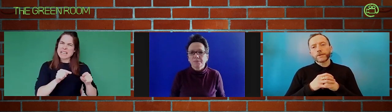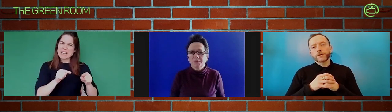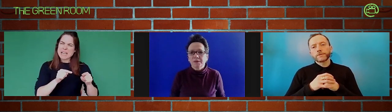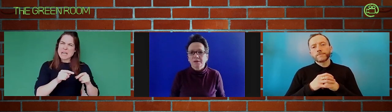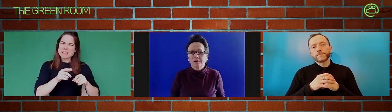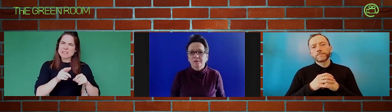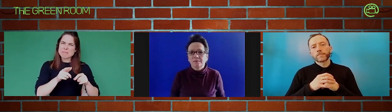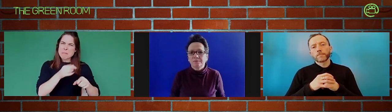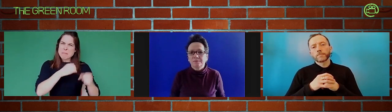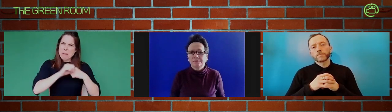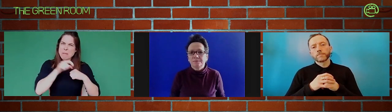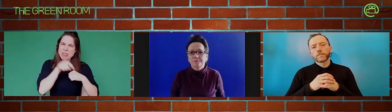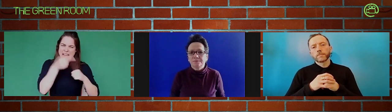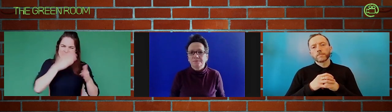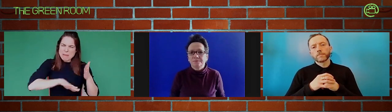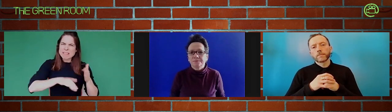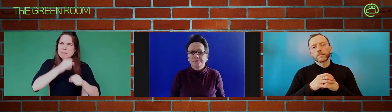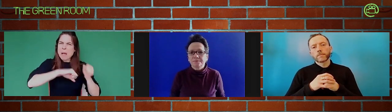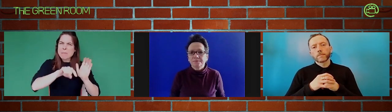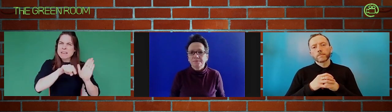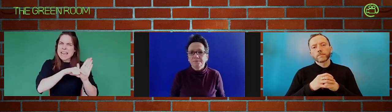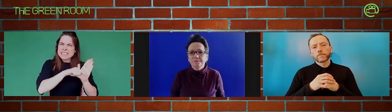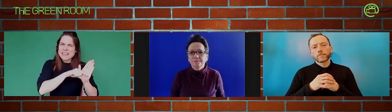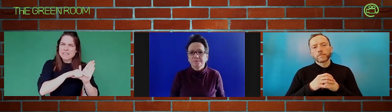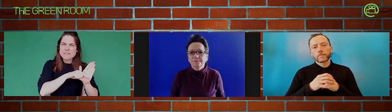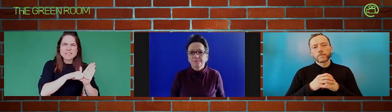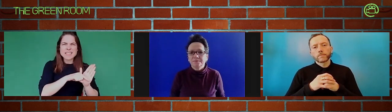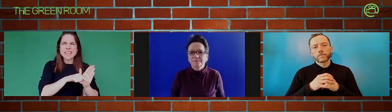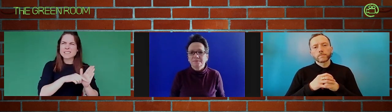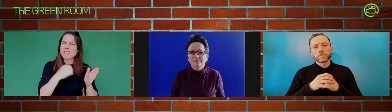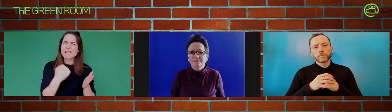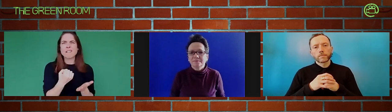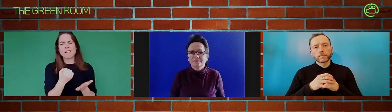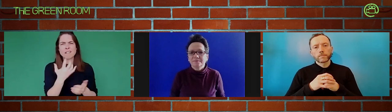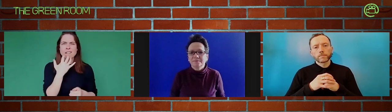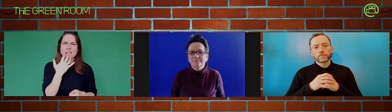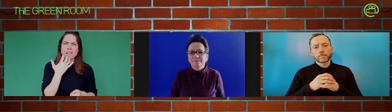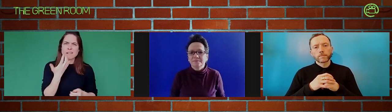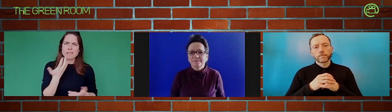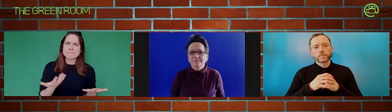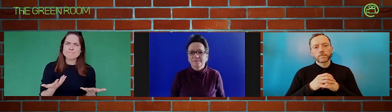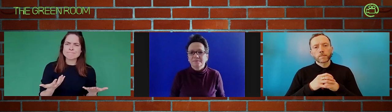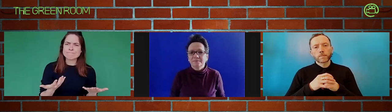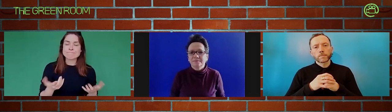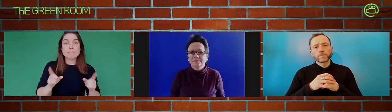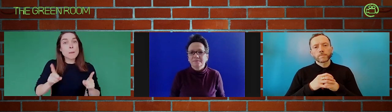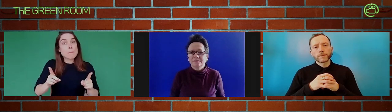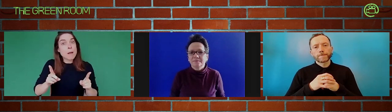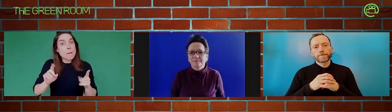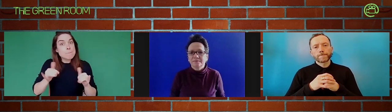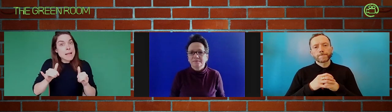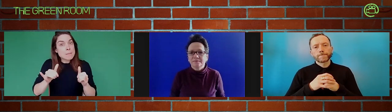young actors, directors, technicians, etc, were exposed to deaf and disabled artists at an earlier stage in their training